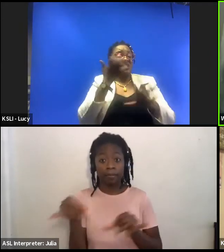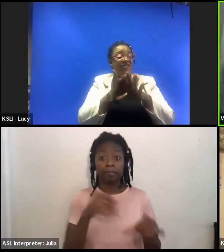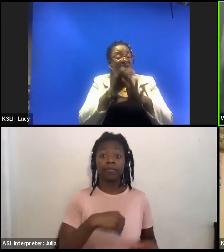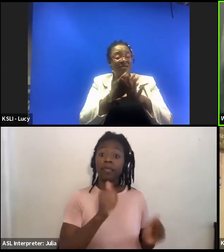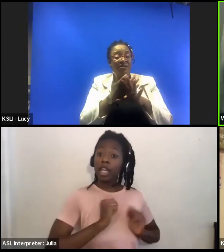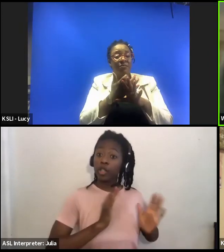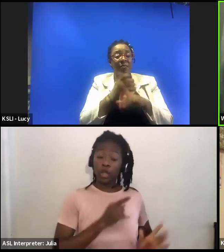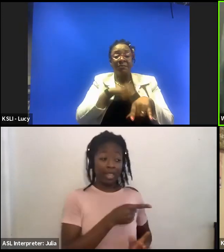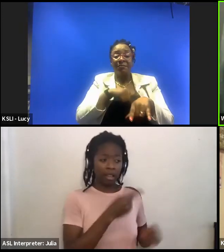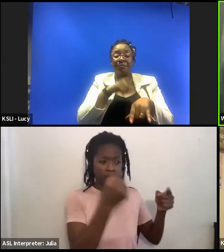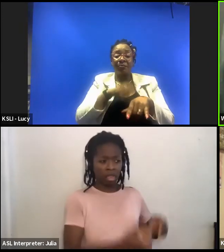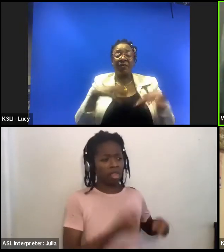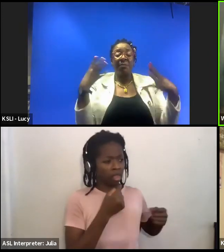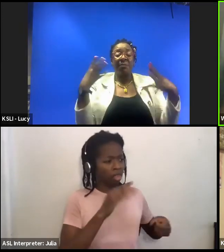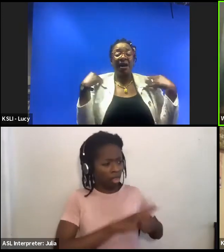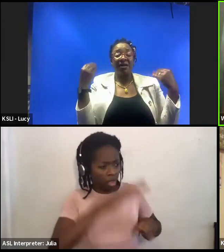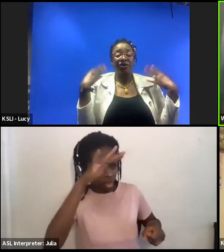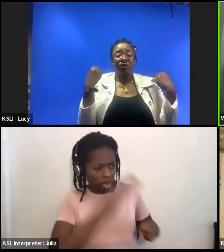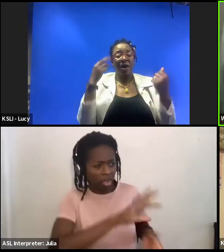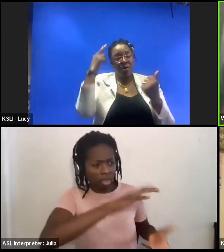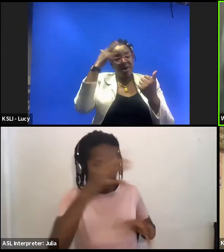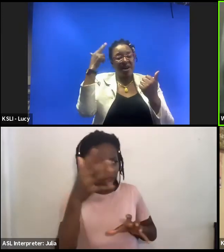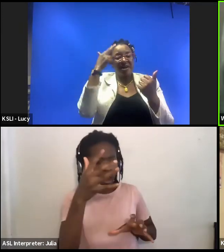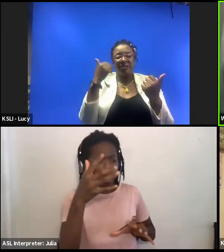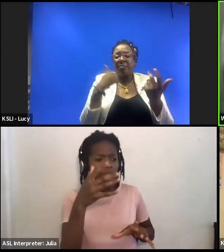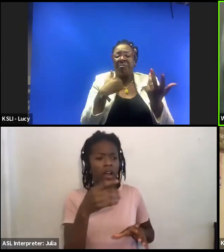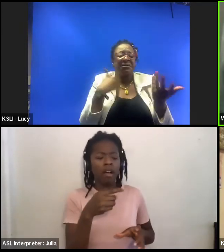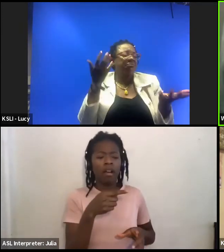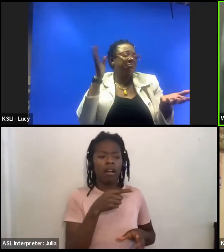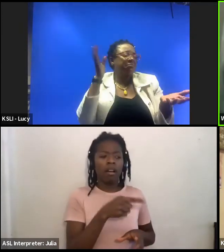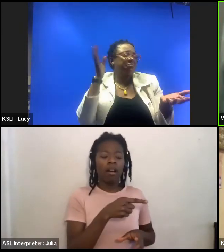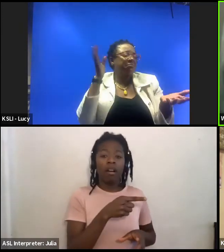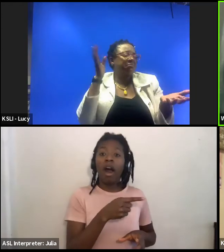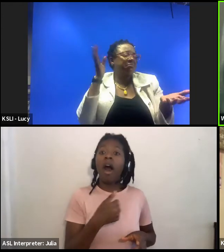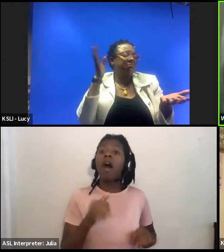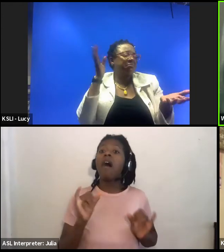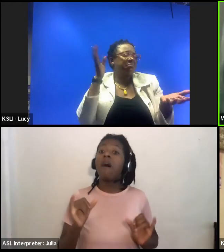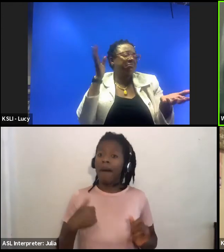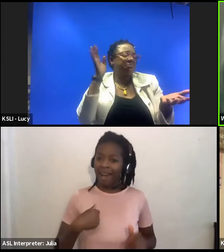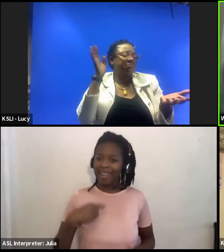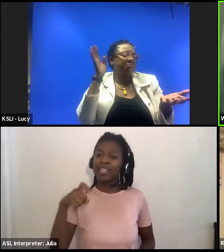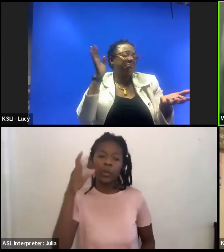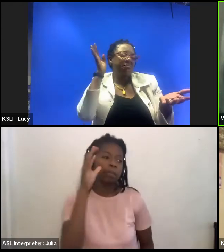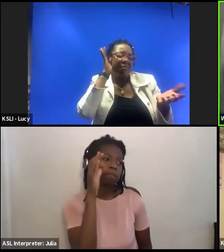I'll realize I'm not listening, or this is what I need to do as a director